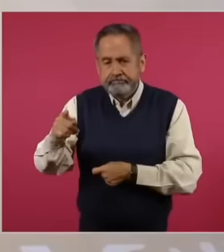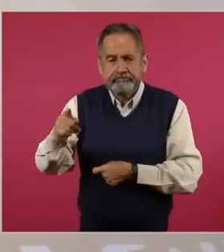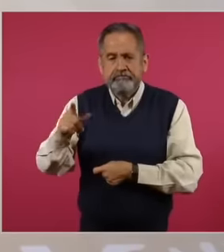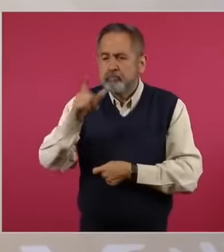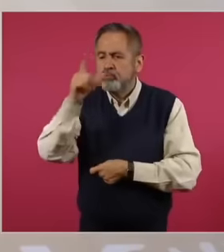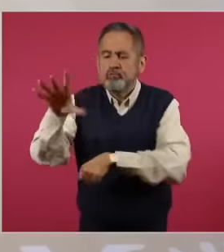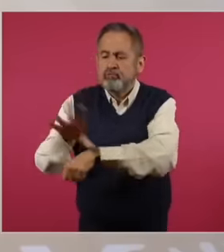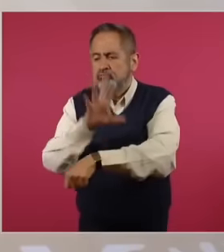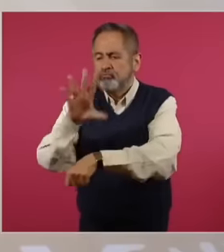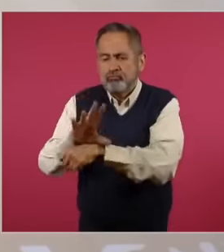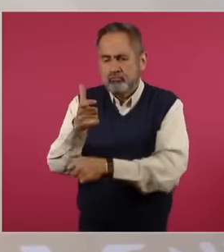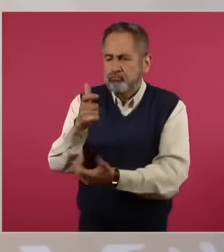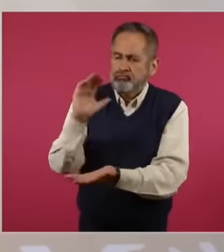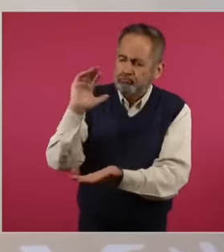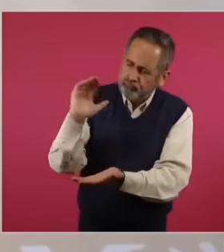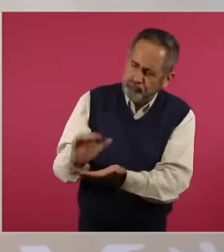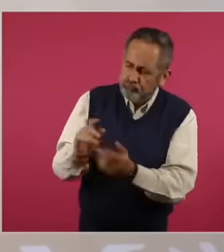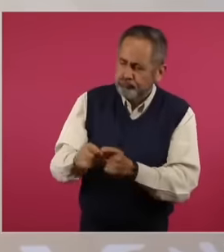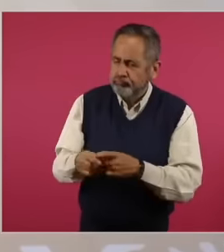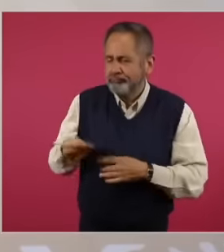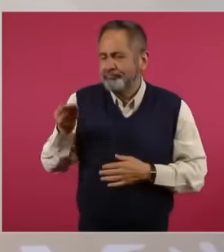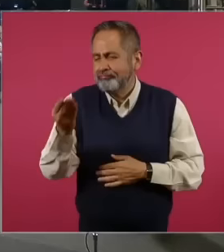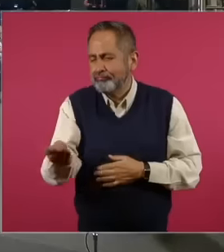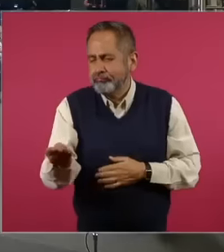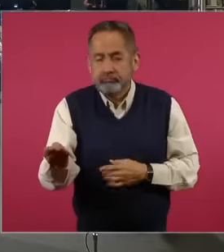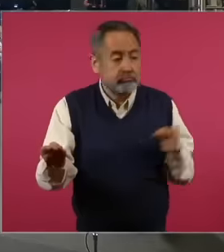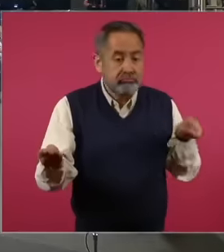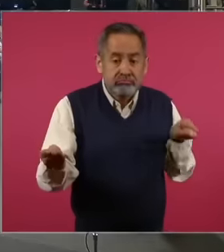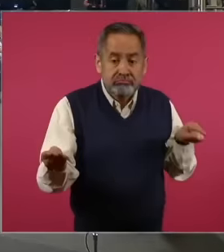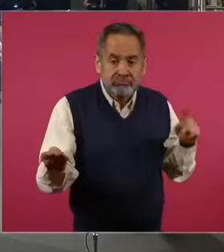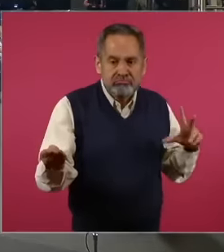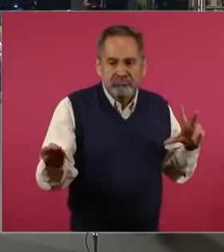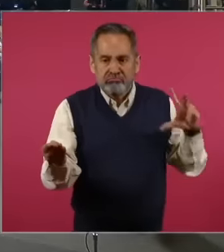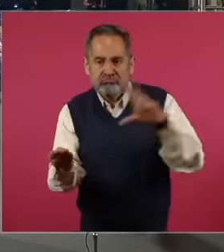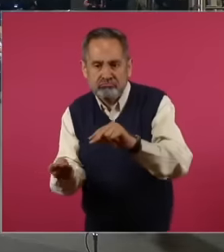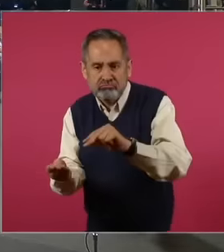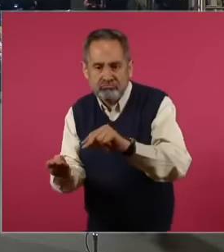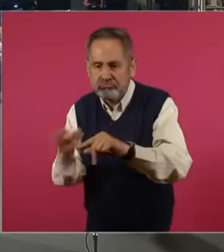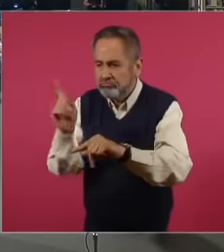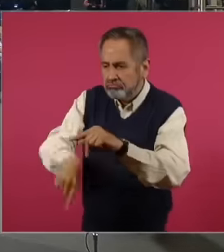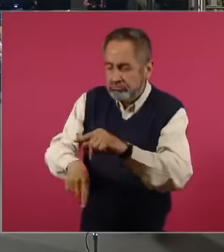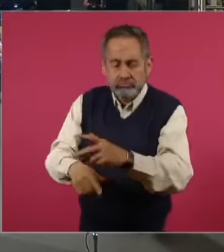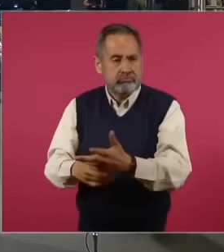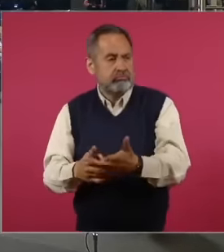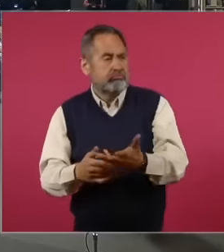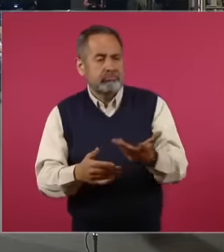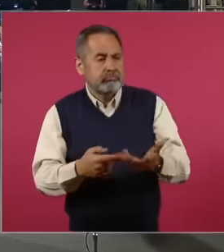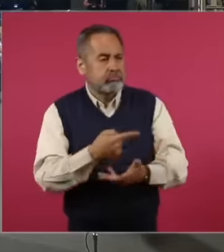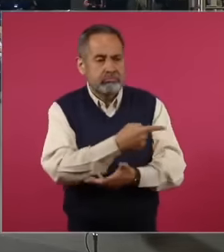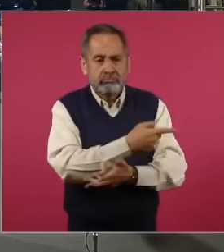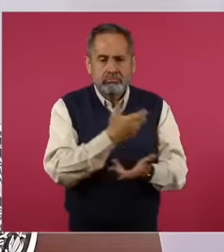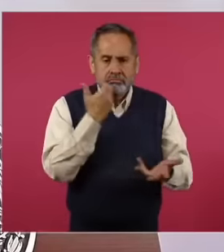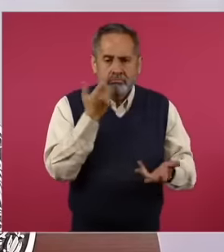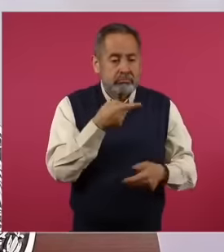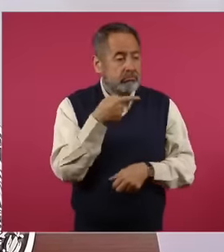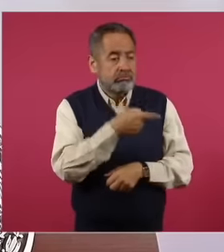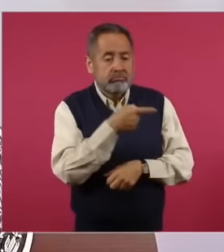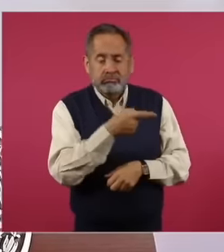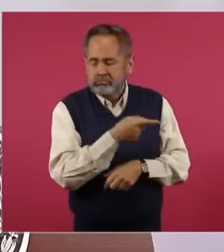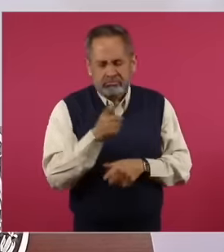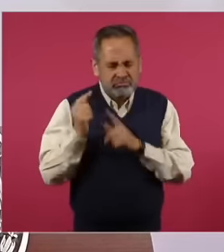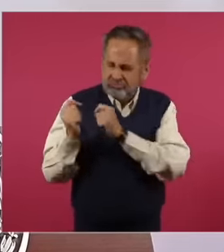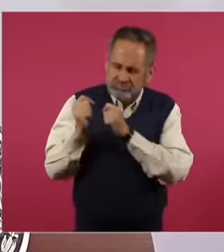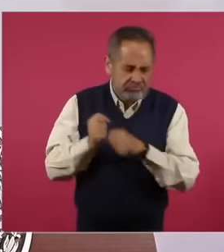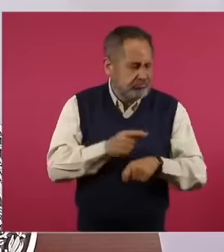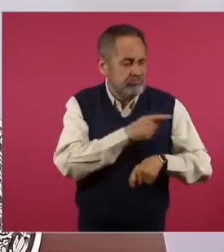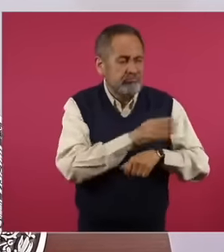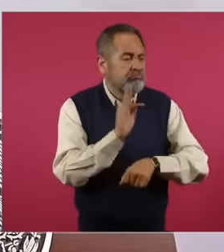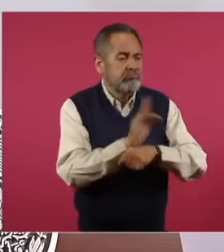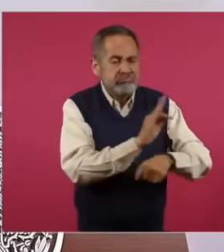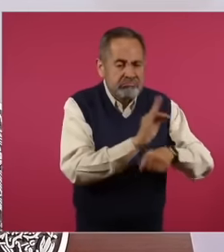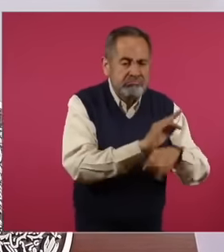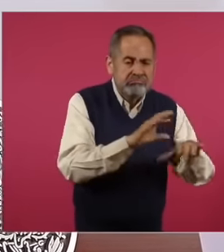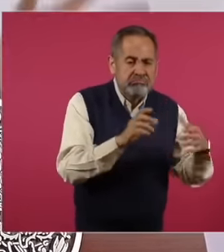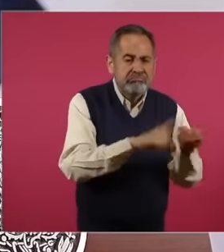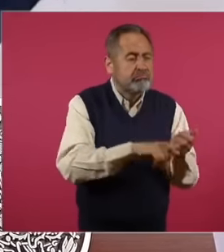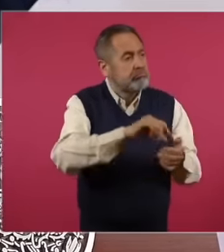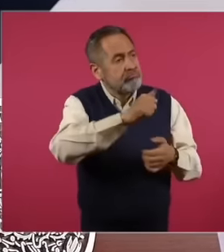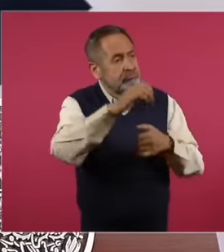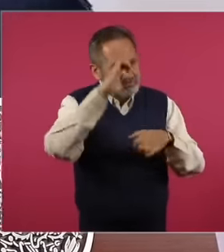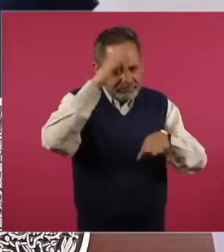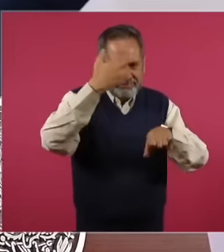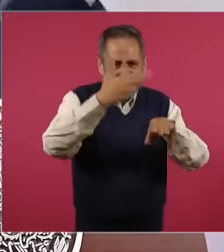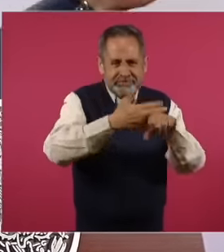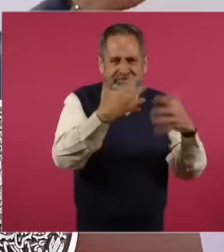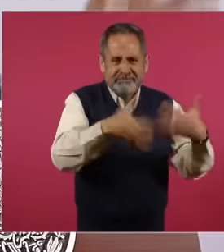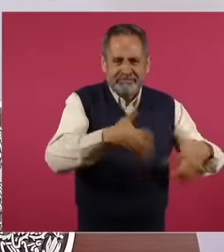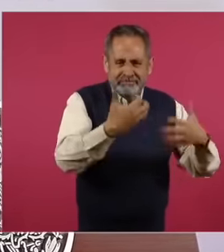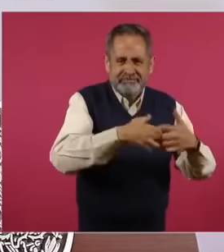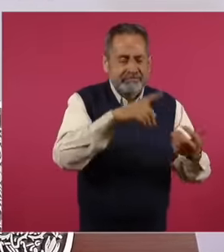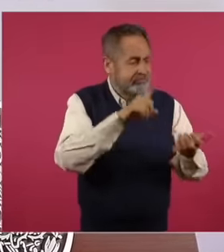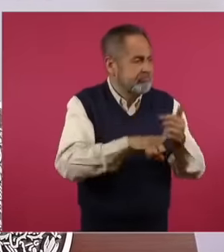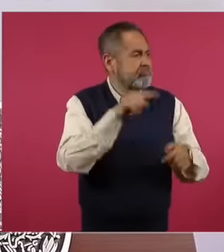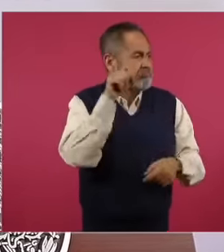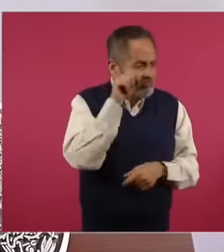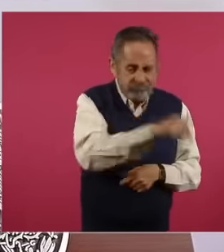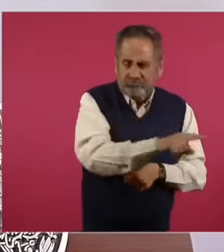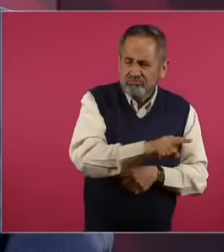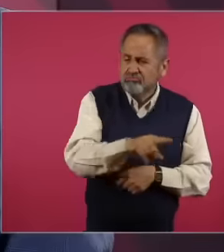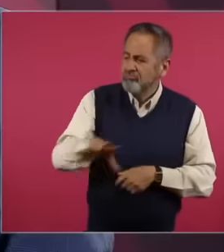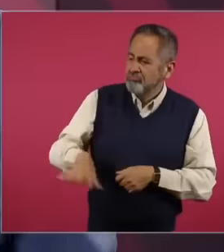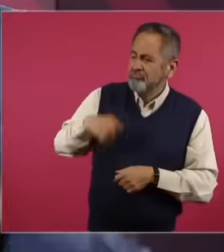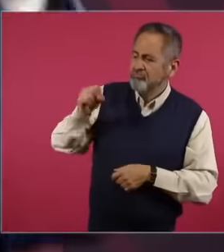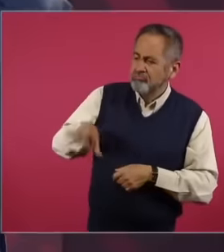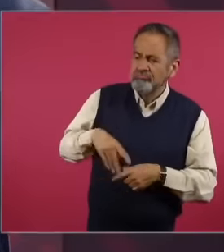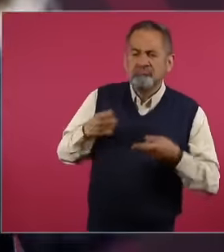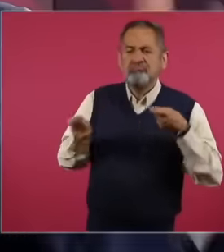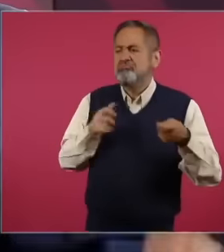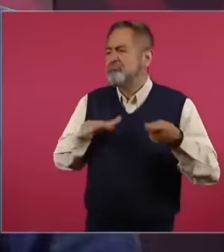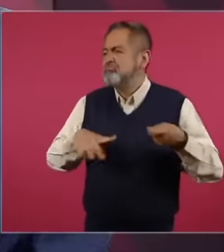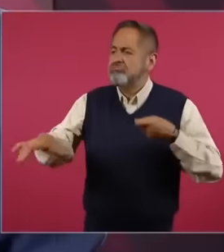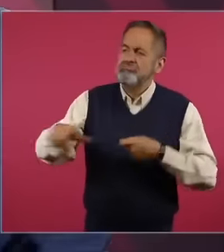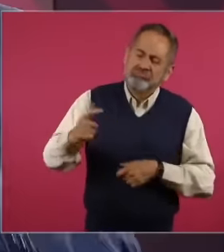electricity does not increase because they want at any cost that foreign companies continue to dominate, put an end